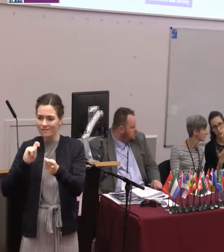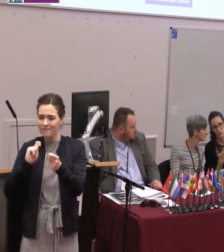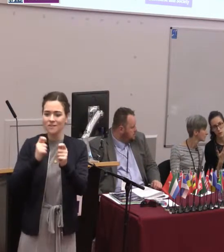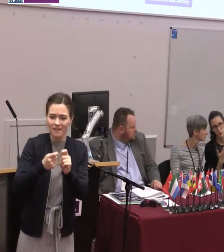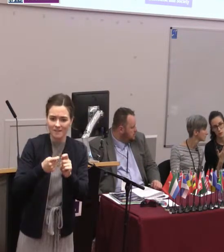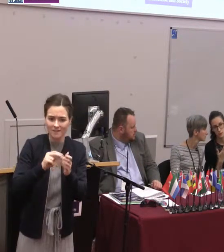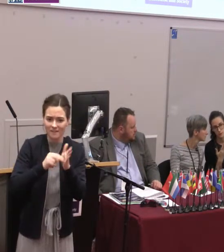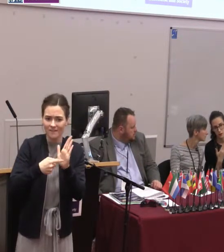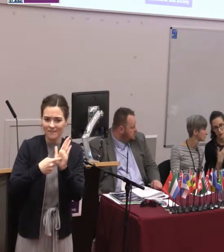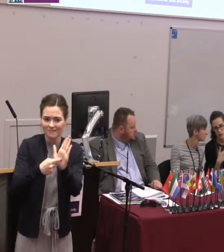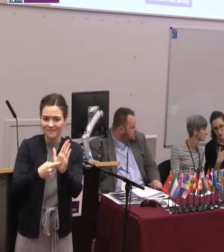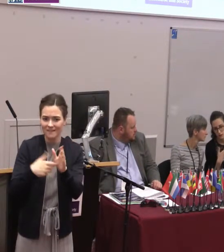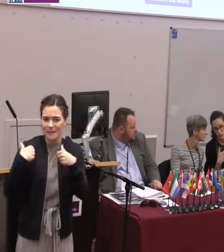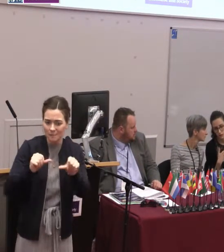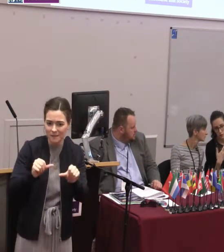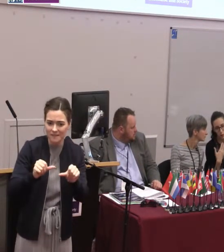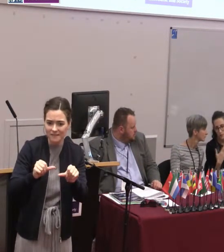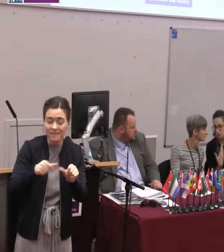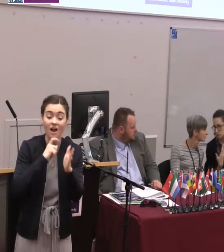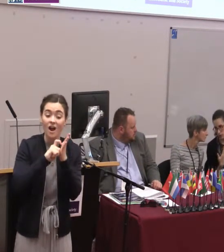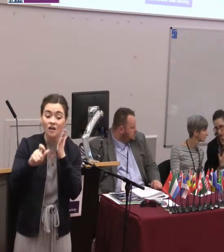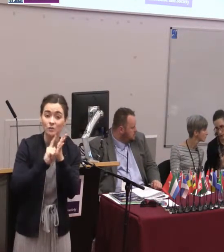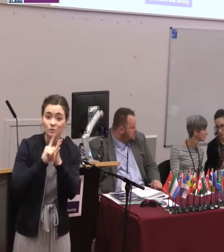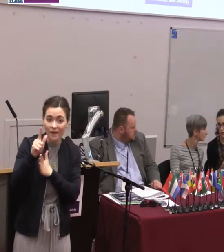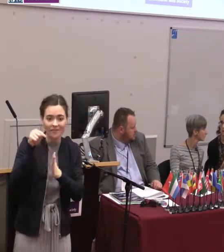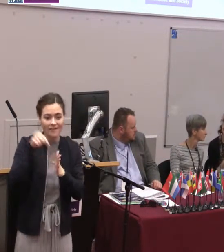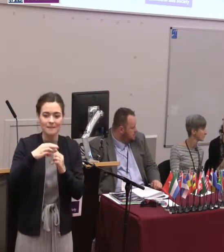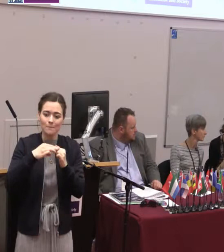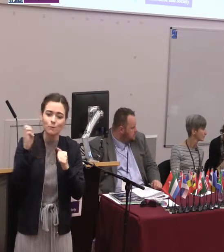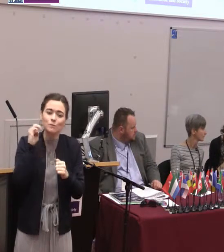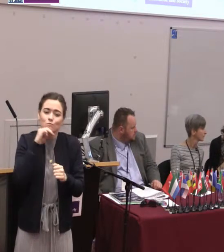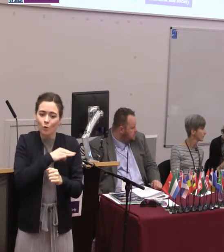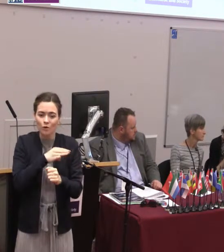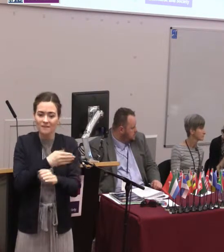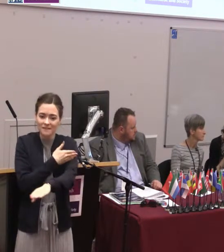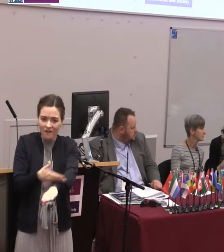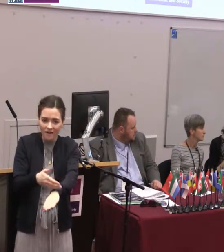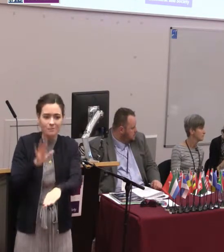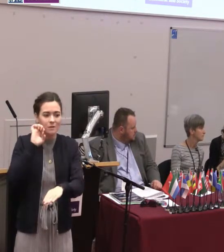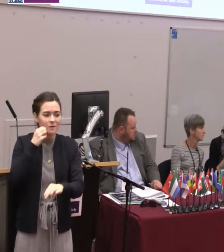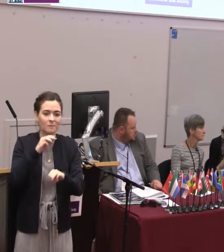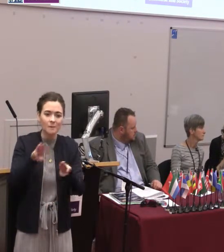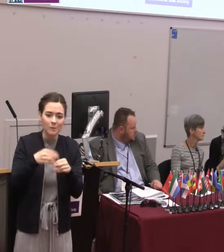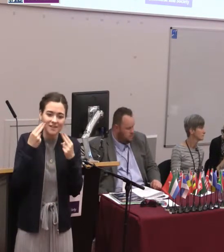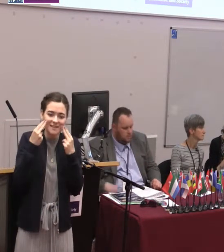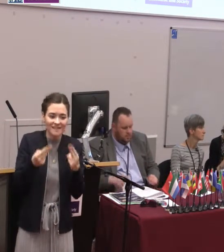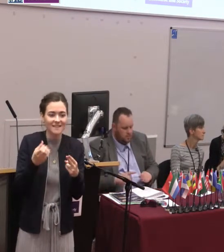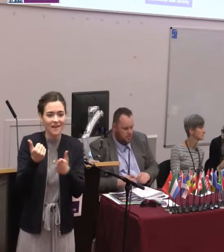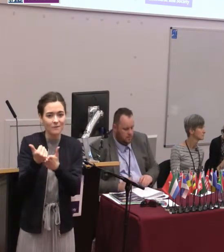Article 12 is the most important place to start because people need to have supported